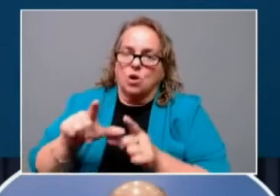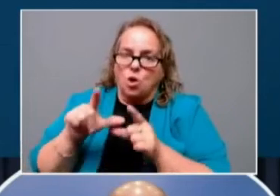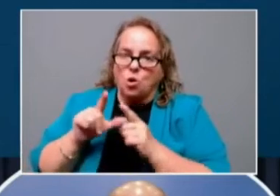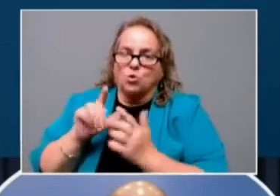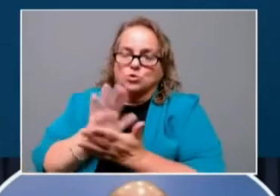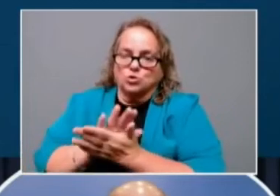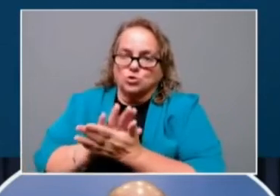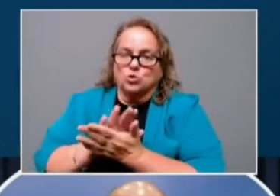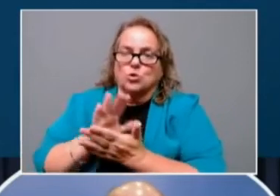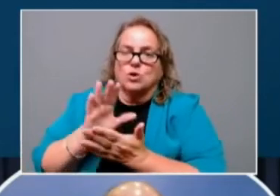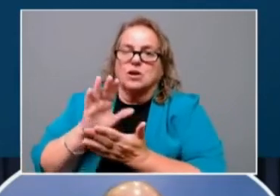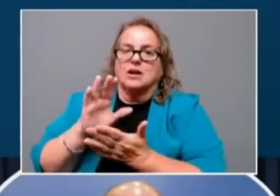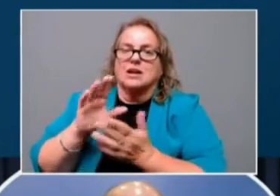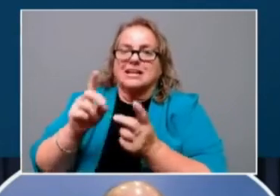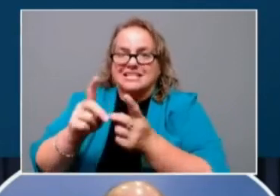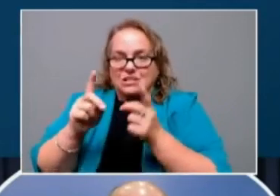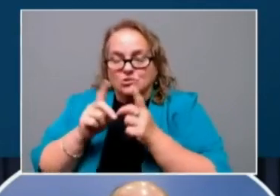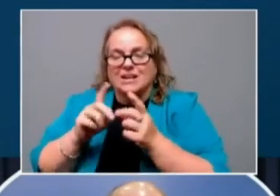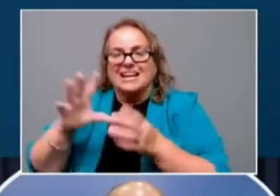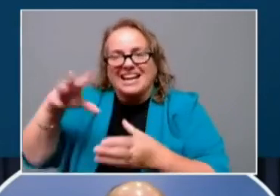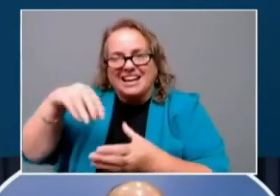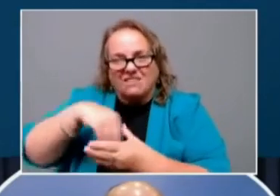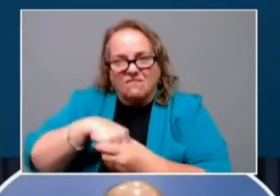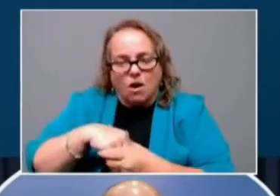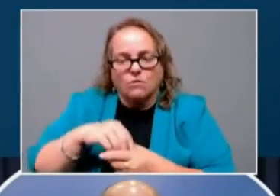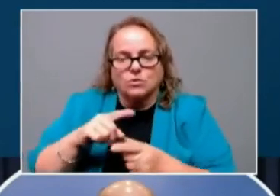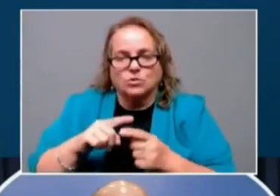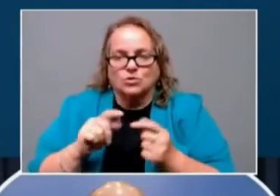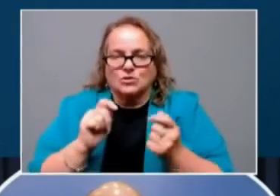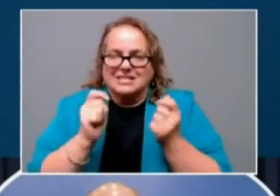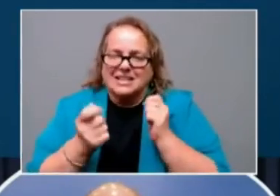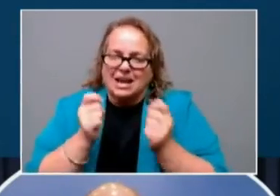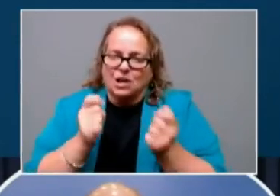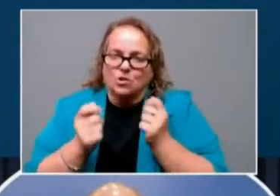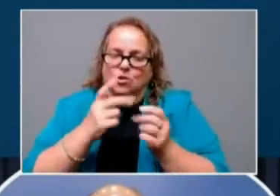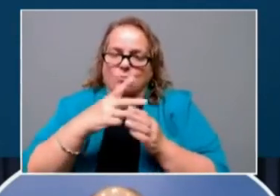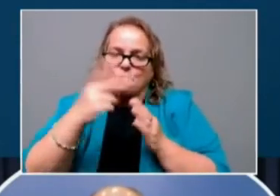to refine and tailor the program to them. We're going to give, we already